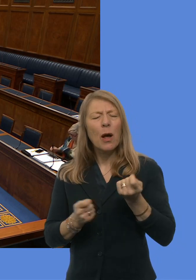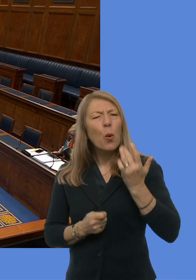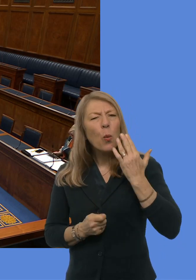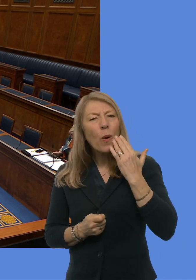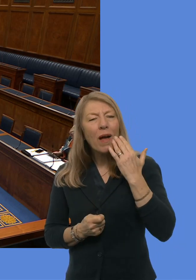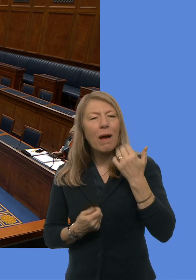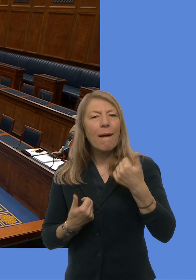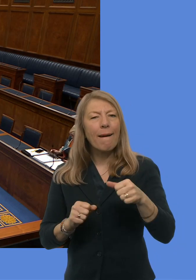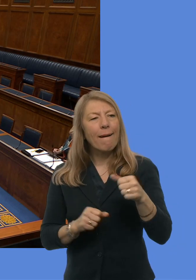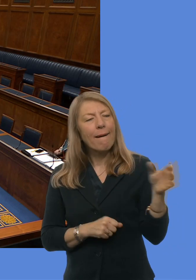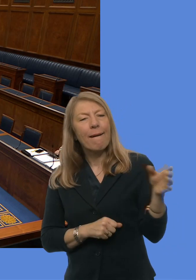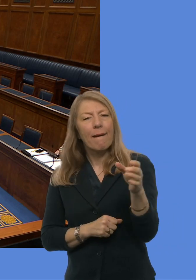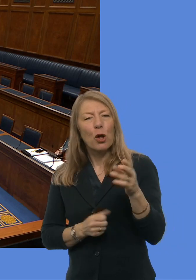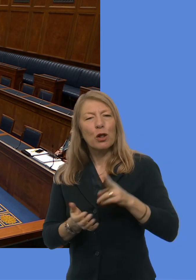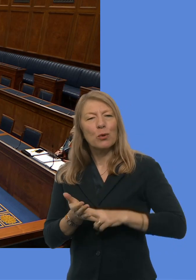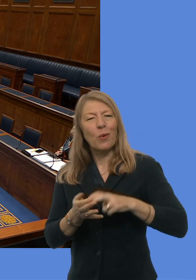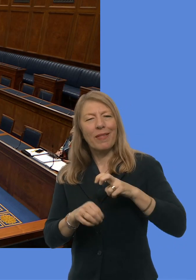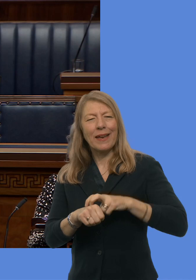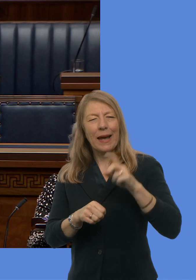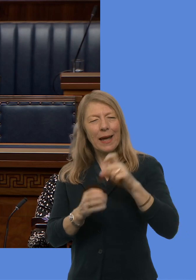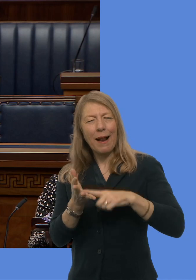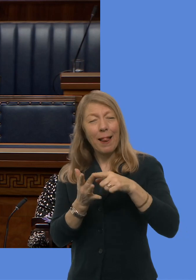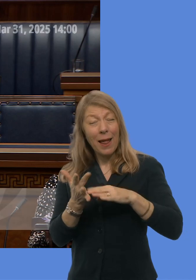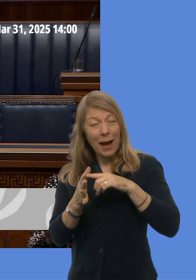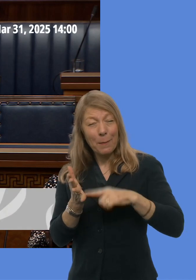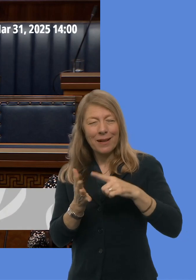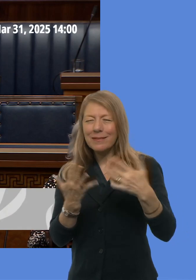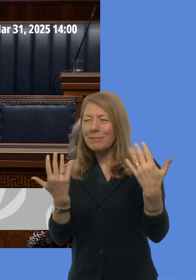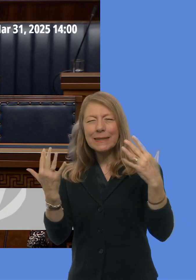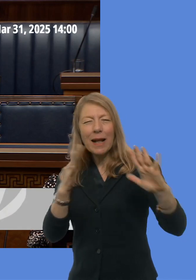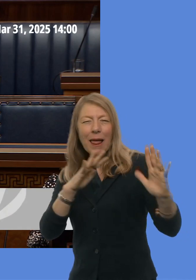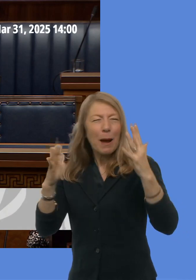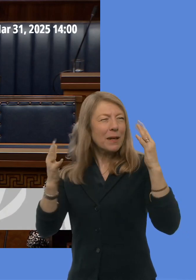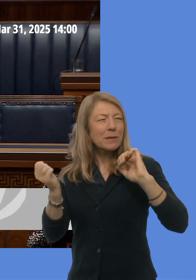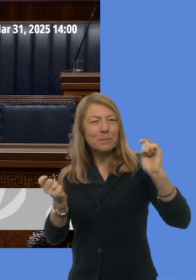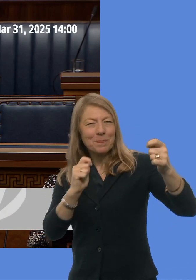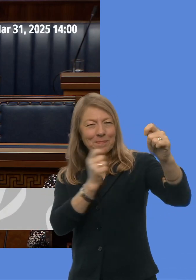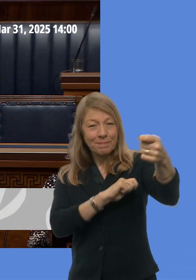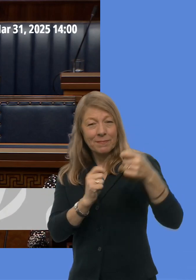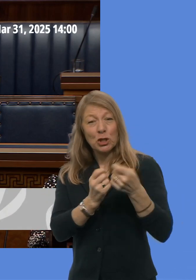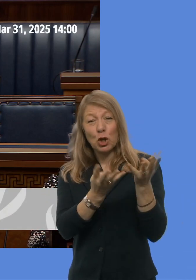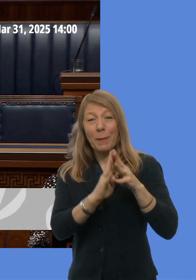Northern Ireland Climate Commissioner, but Members may be aware that the draft Northern Ireland Climate Commissioner regulations, which will give us the power to